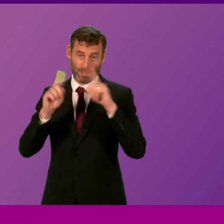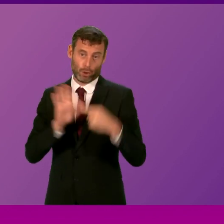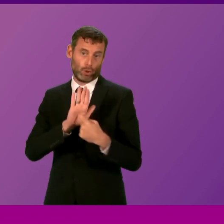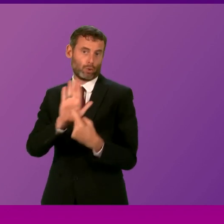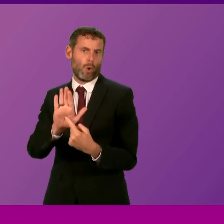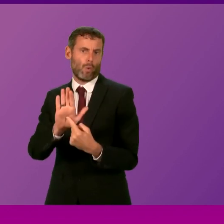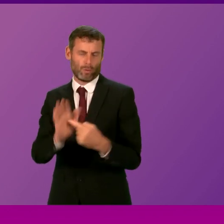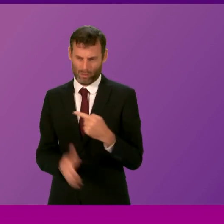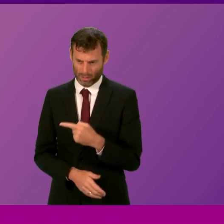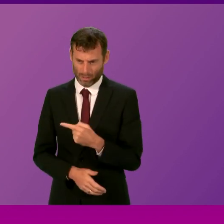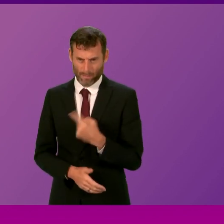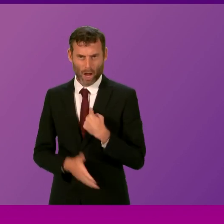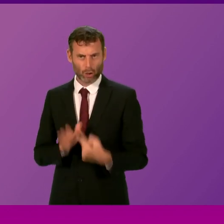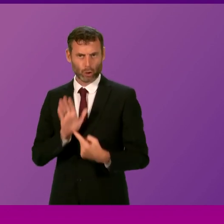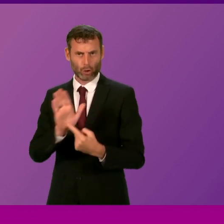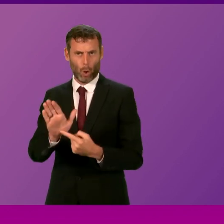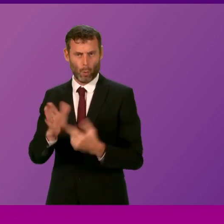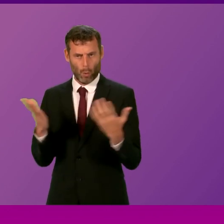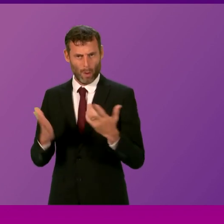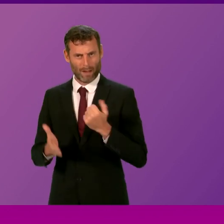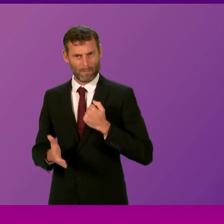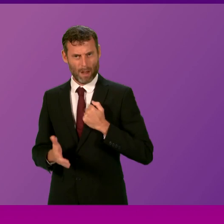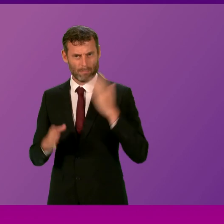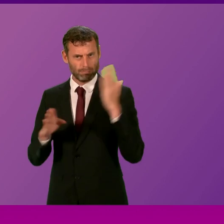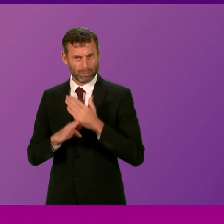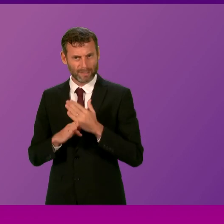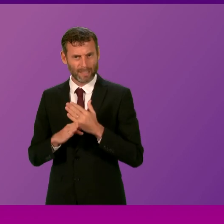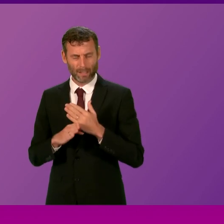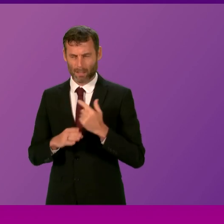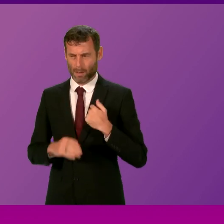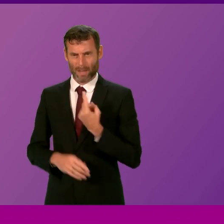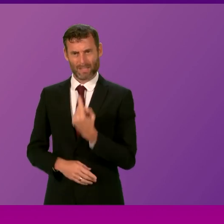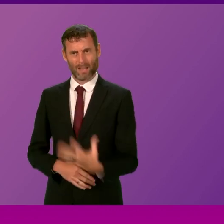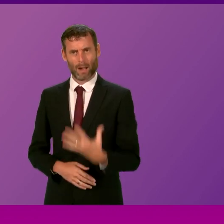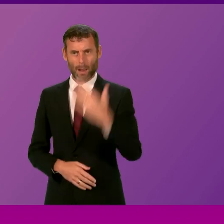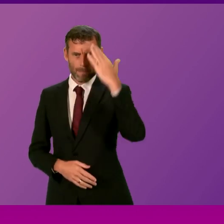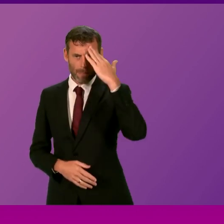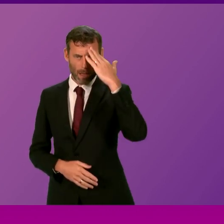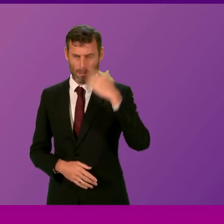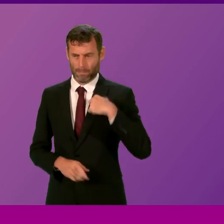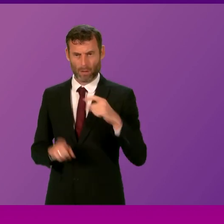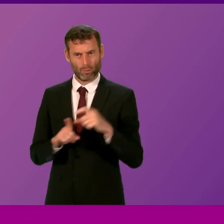and privacy of her daughter and herself, due to her domestic relationship. Can the Deputy